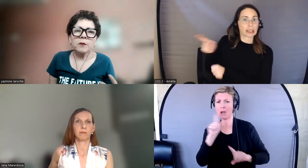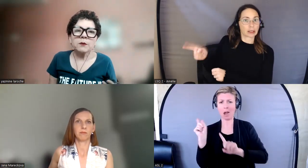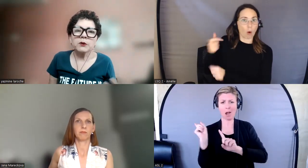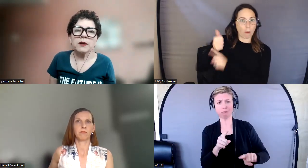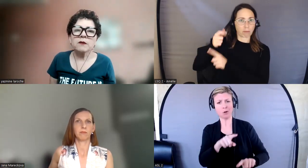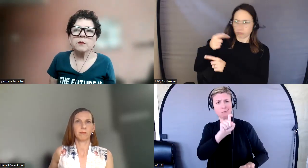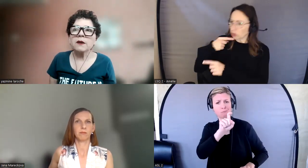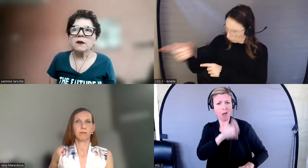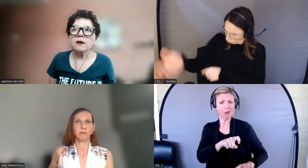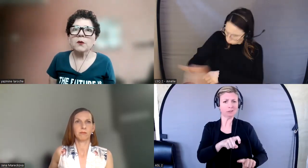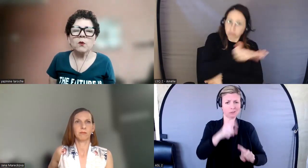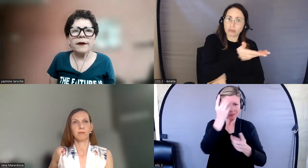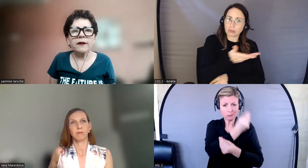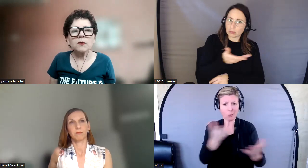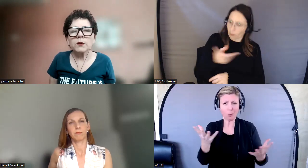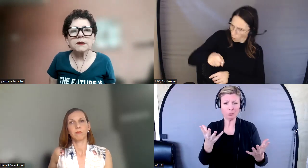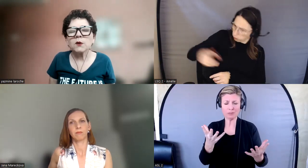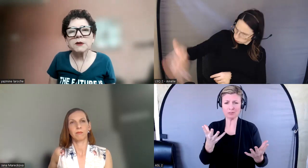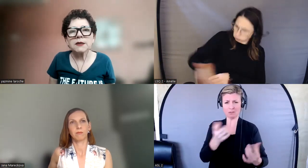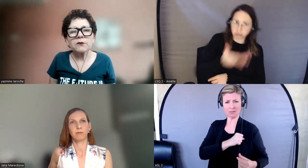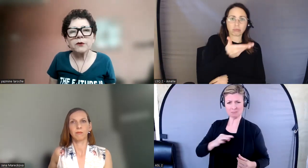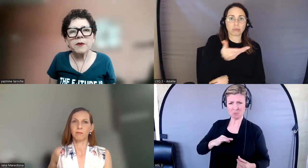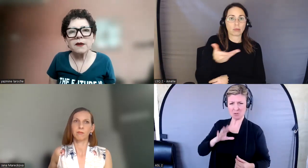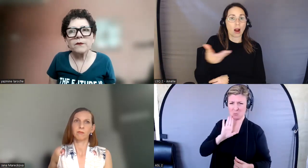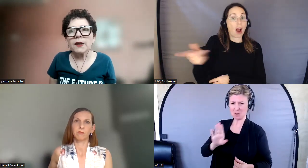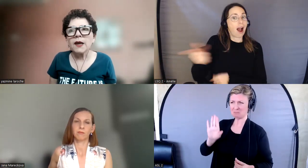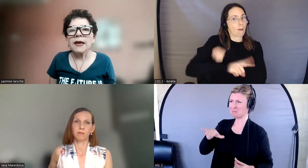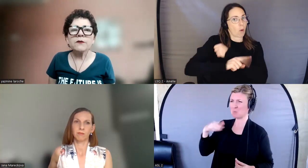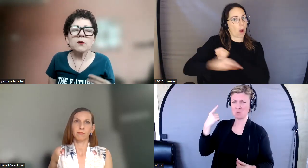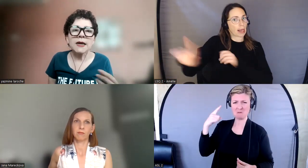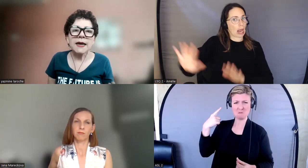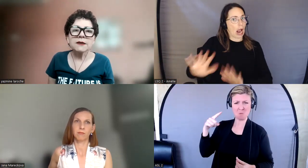from an employee could be well why what's like what's in it for me and if you can't